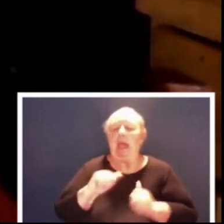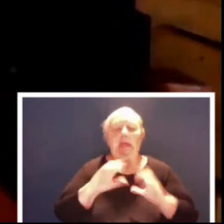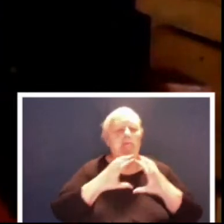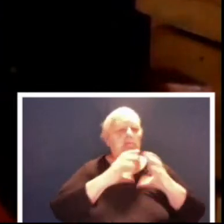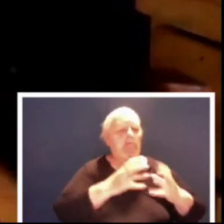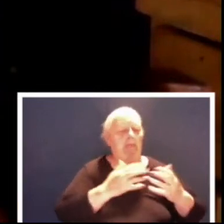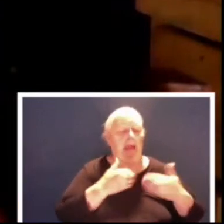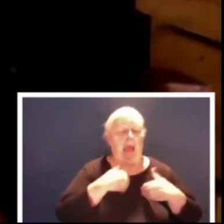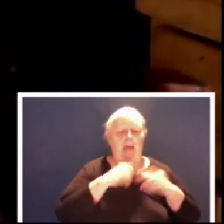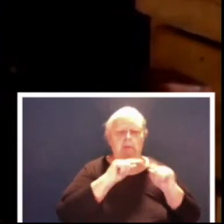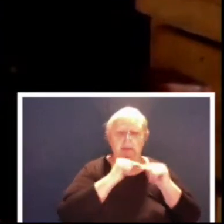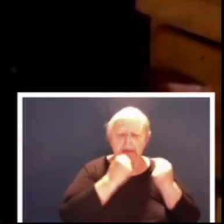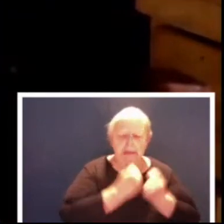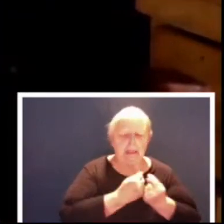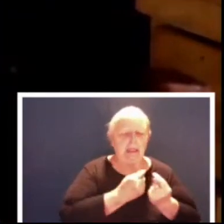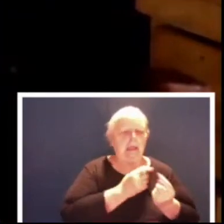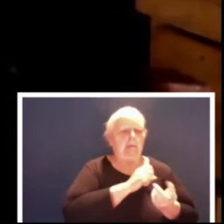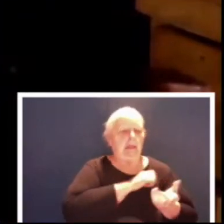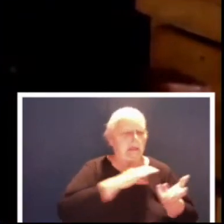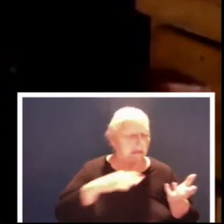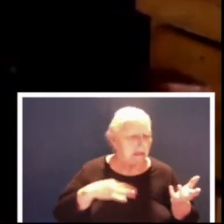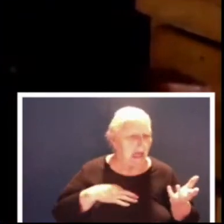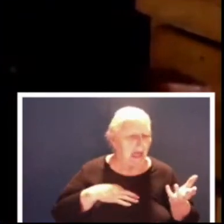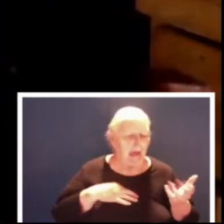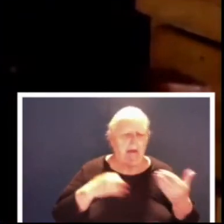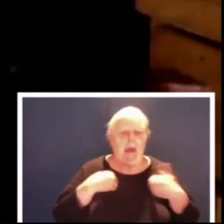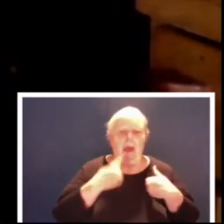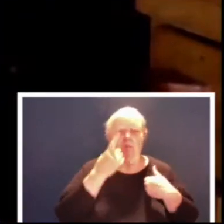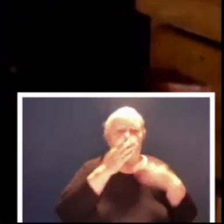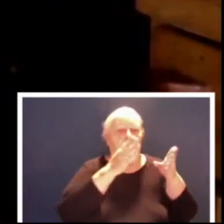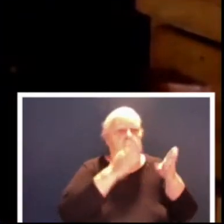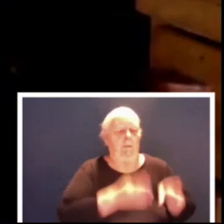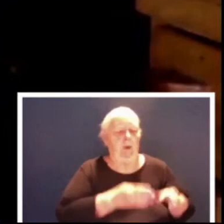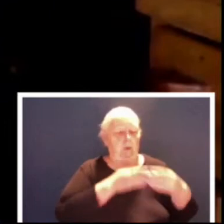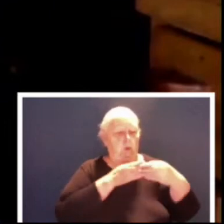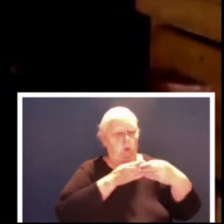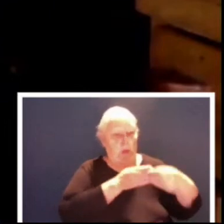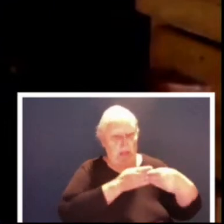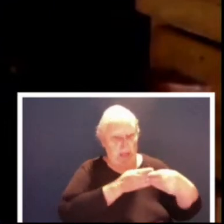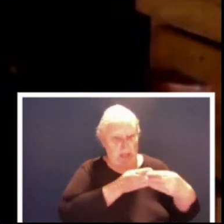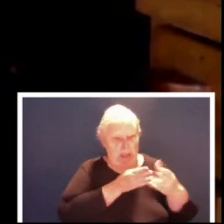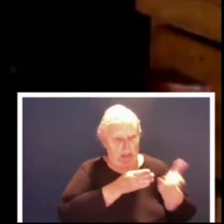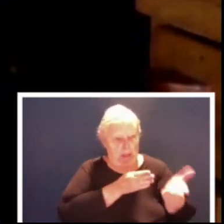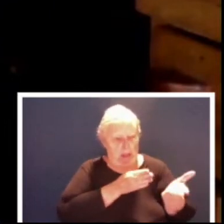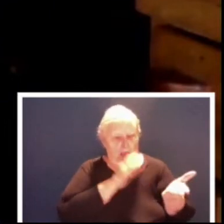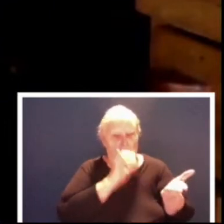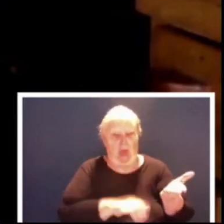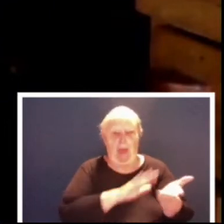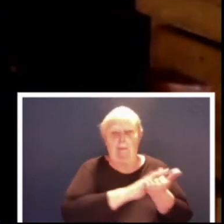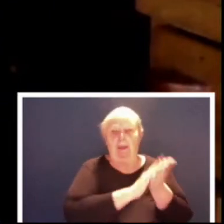and the beneficiaries would be huge if it just became a normal subject like